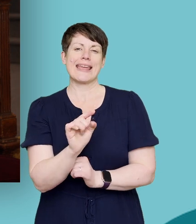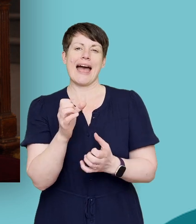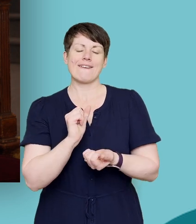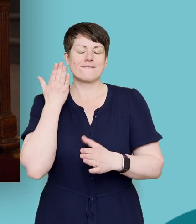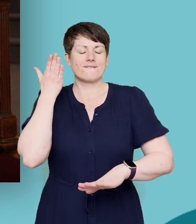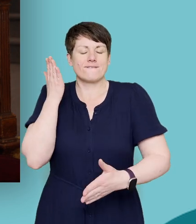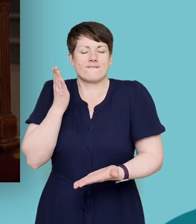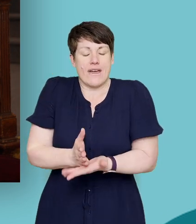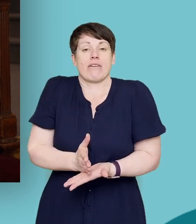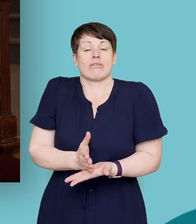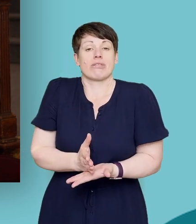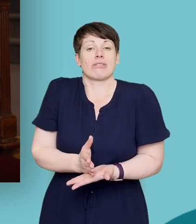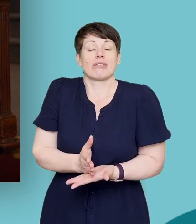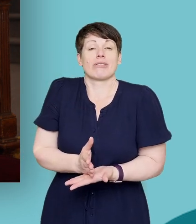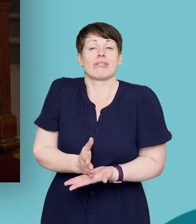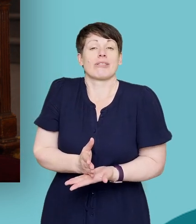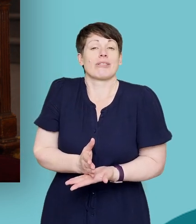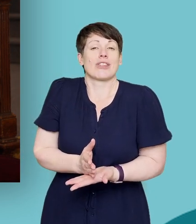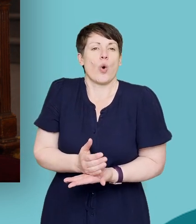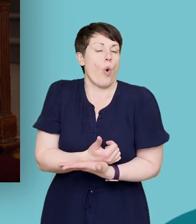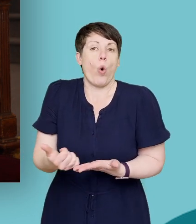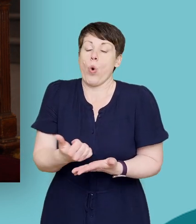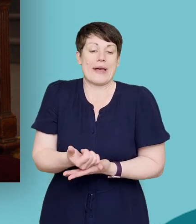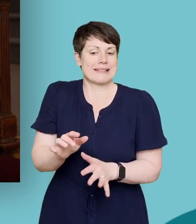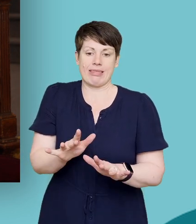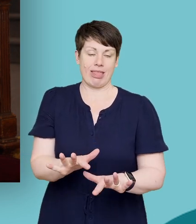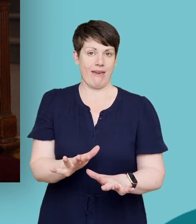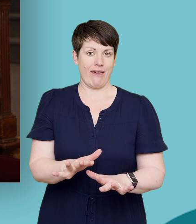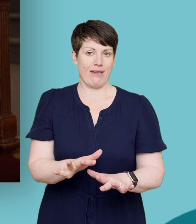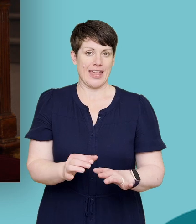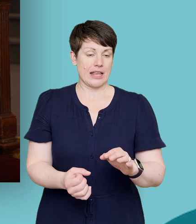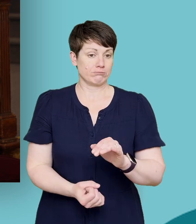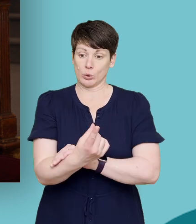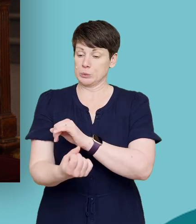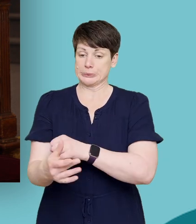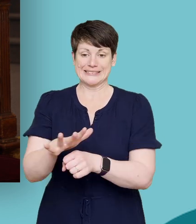at every occurrence, whether it be a negative or a positive occurrence.